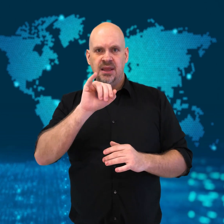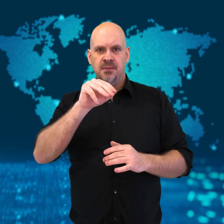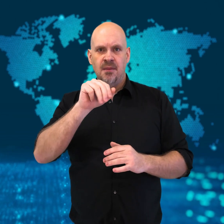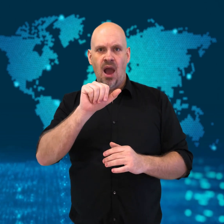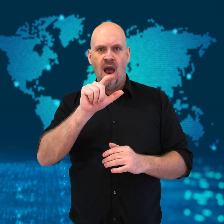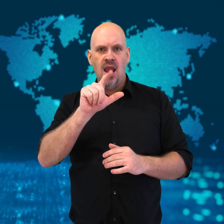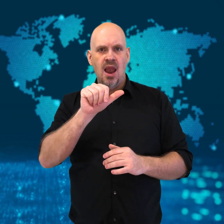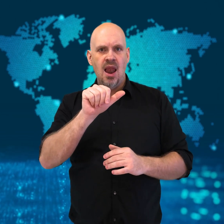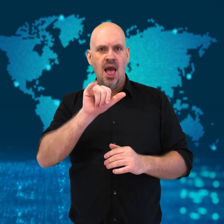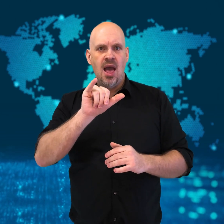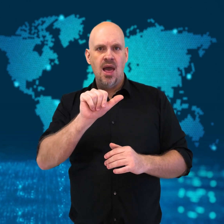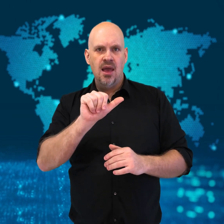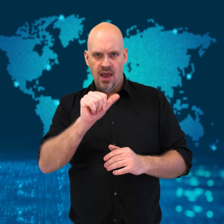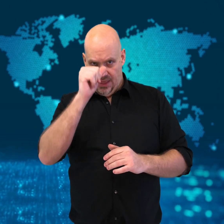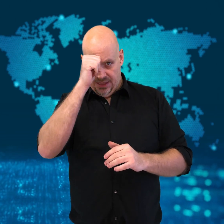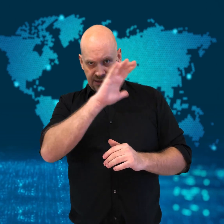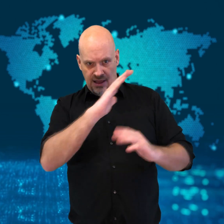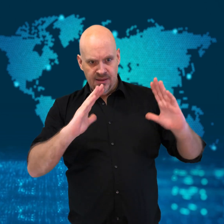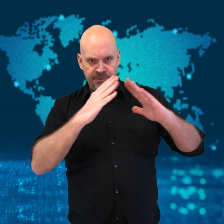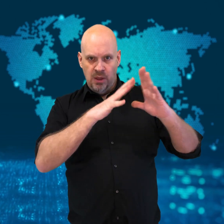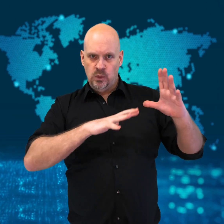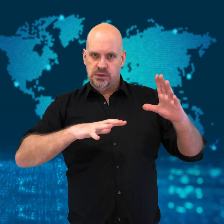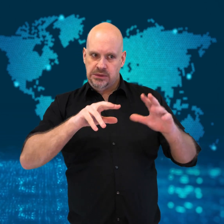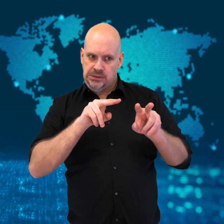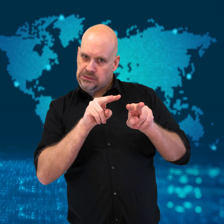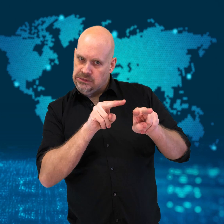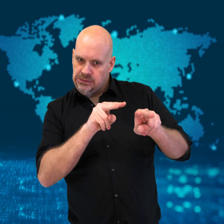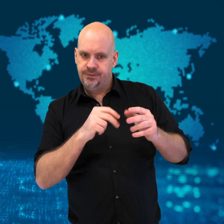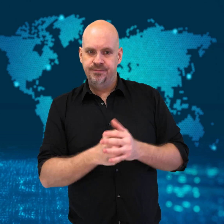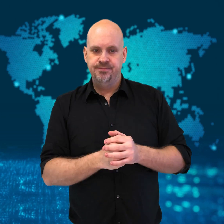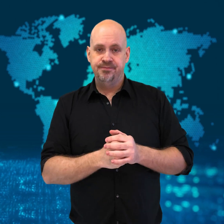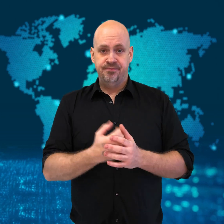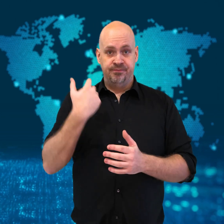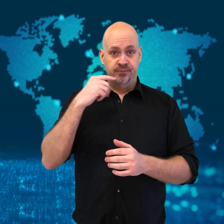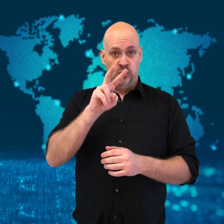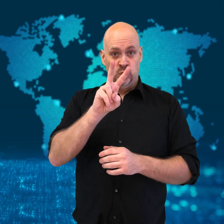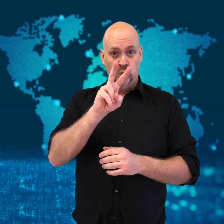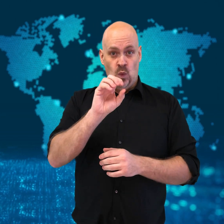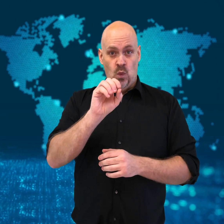activities in the Himalayan mountains.